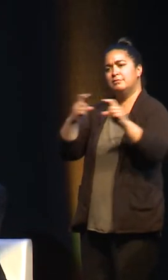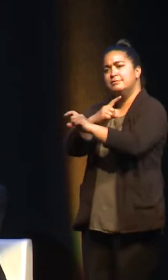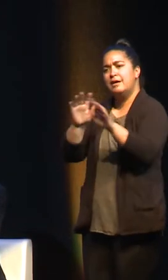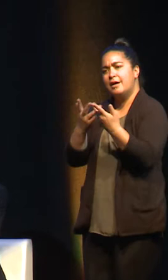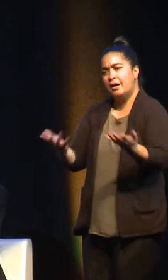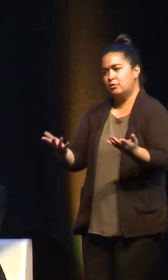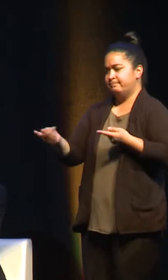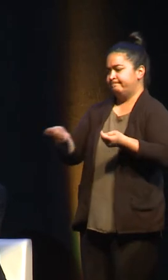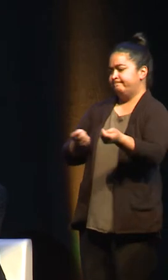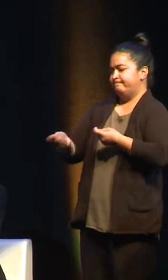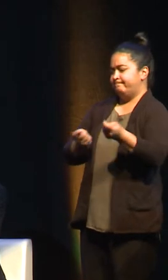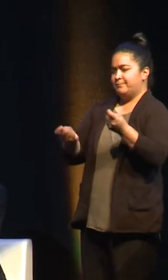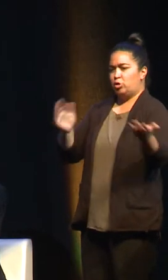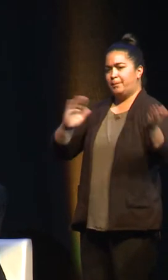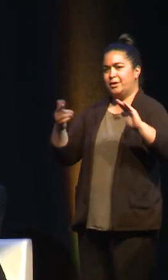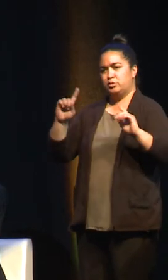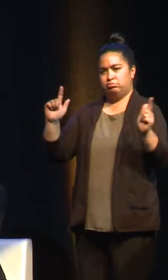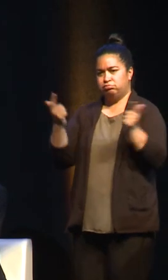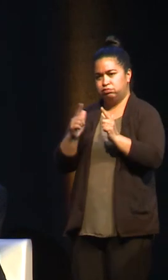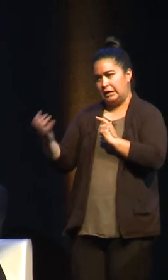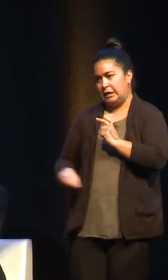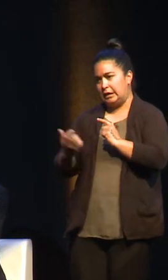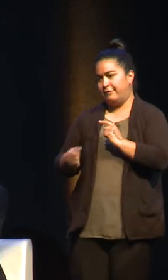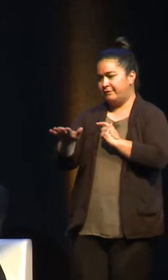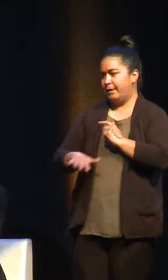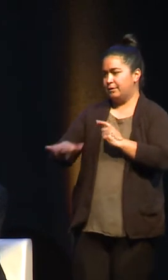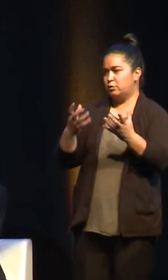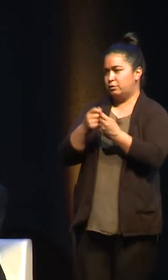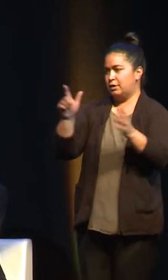manage that in relation to low income families who have got fewer options. I mean that's